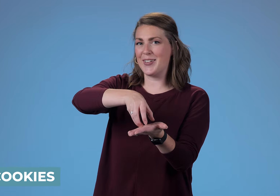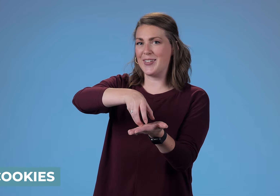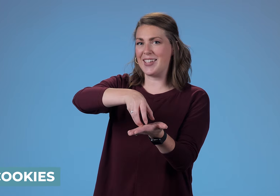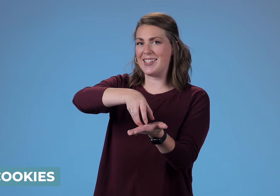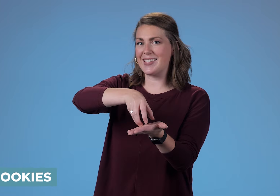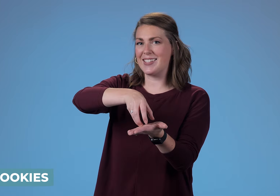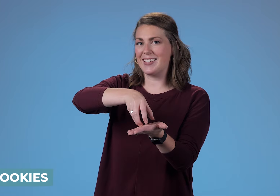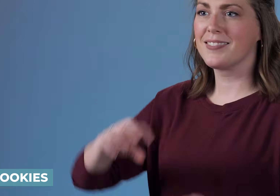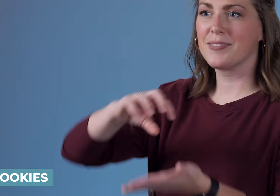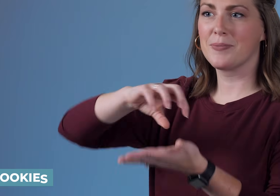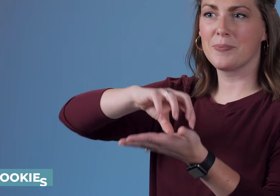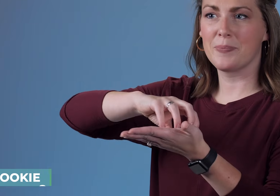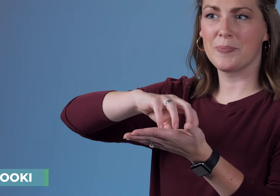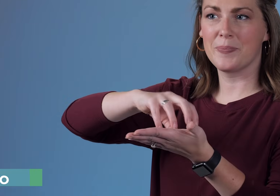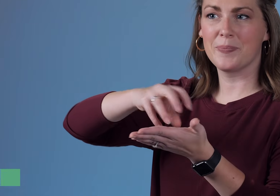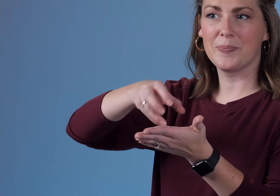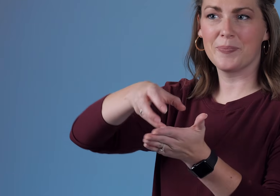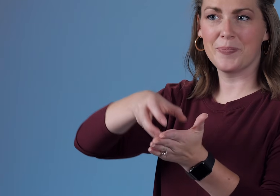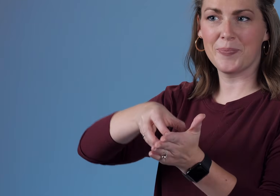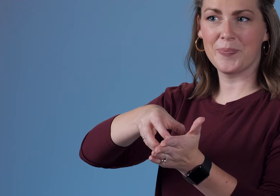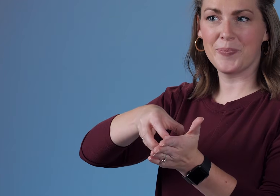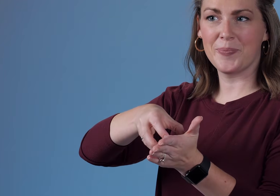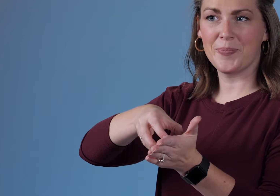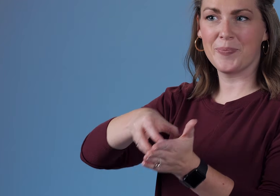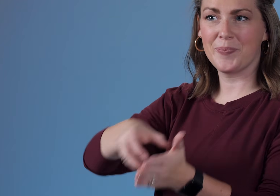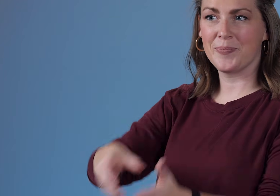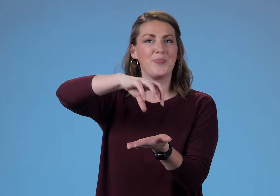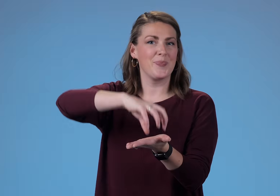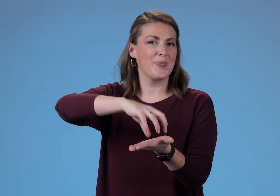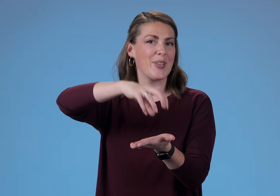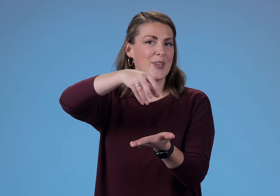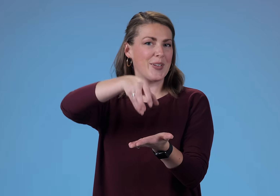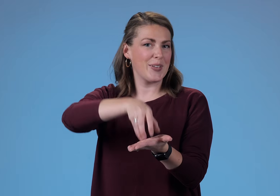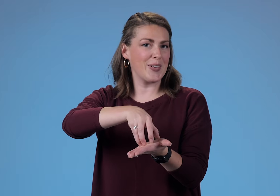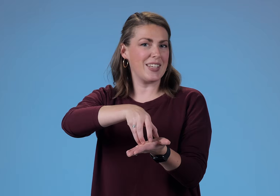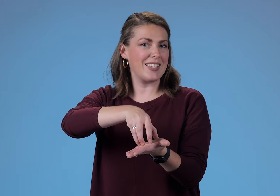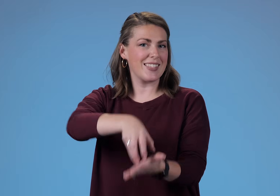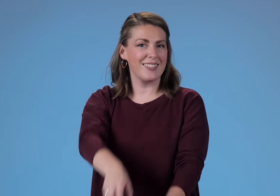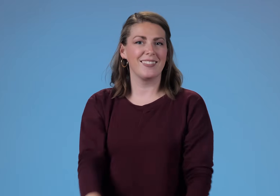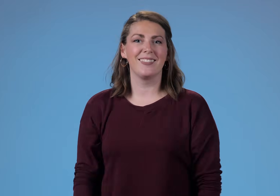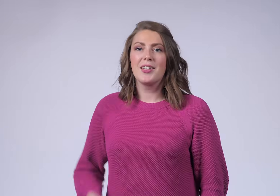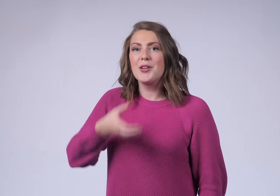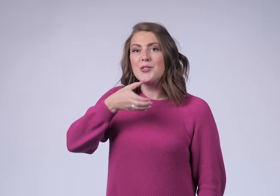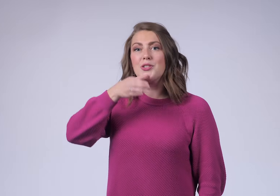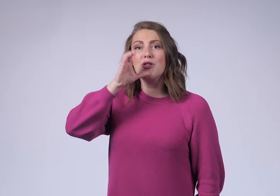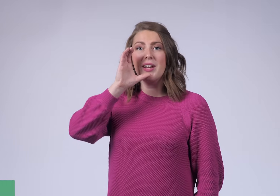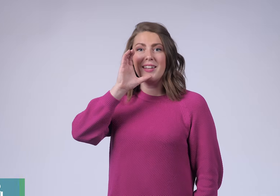COOKIES You're just making the shape of a cookie. COOKIES DRINK